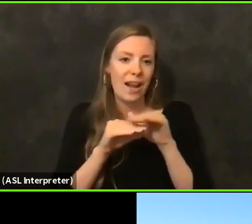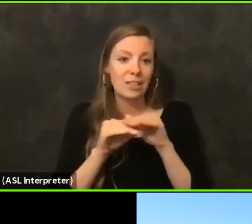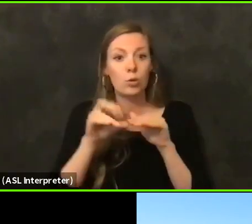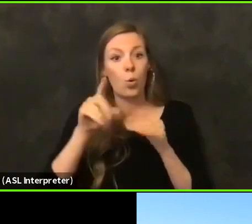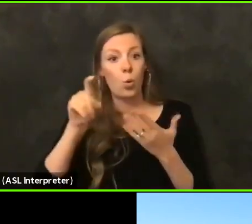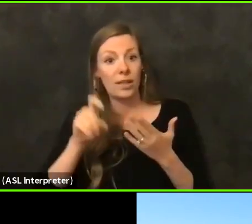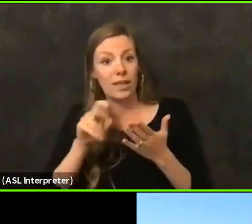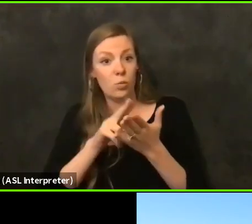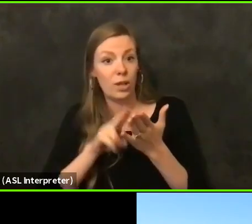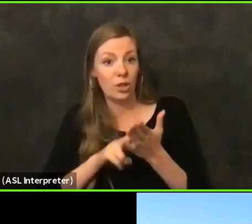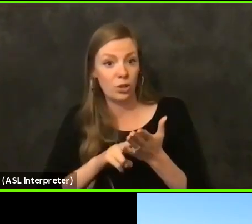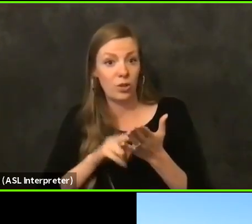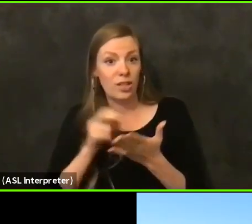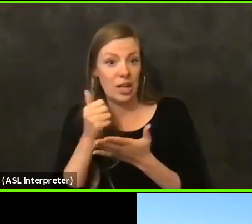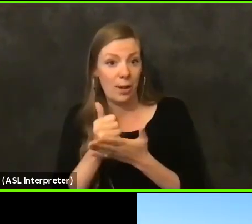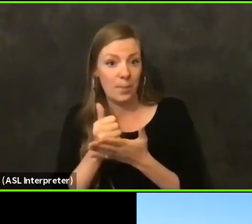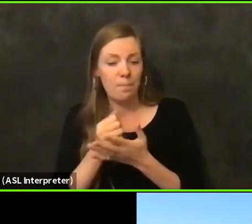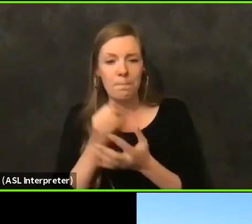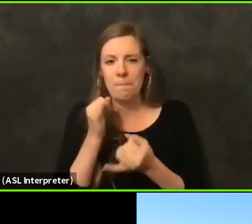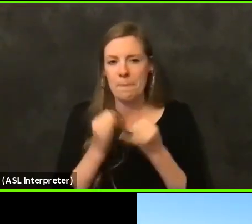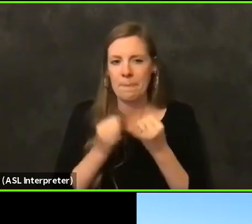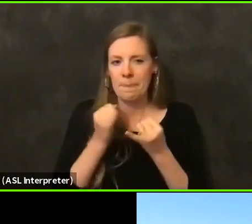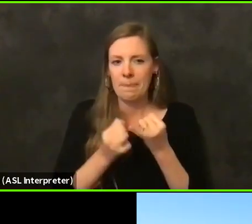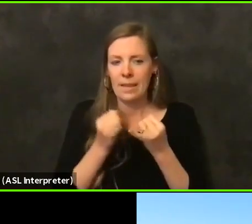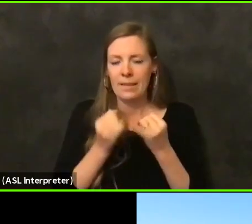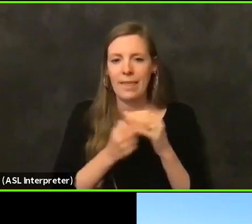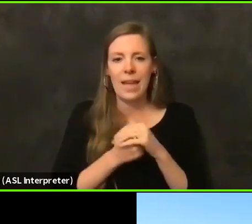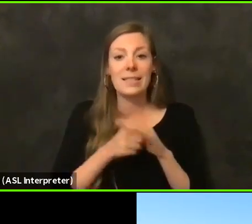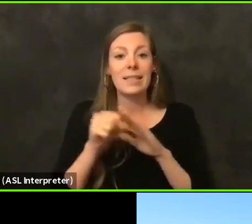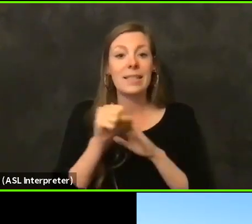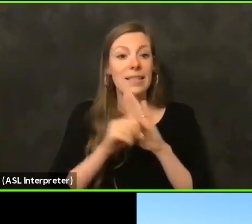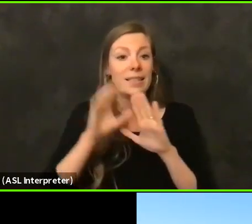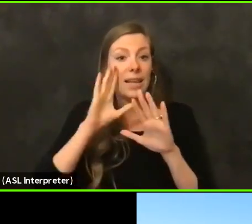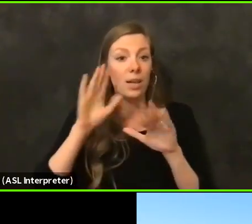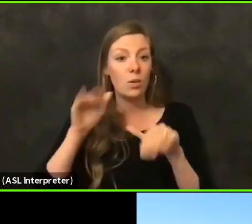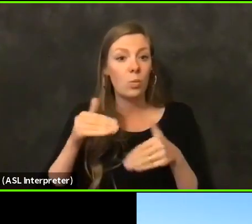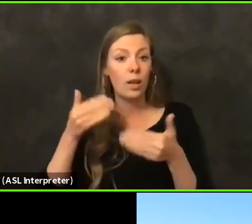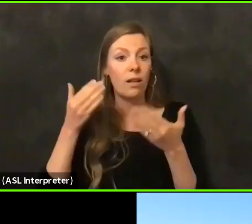Lastly, the the state will provide Accenture,